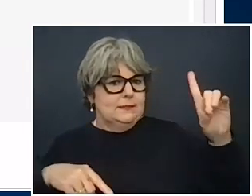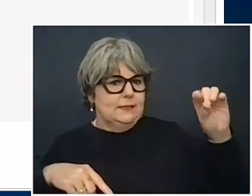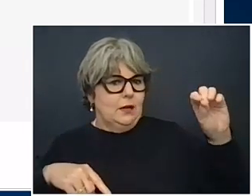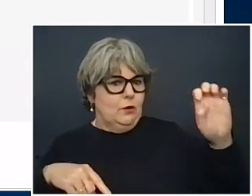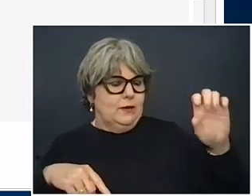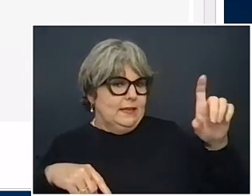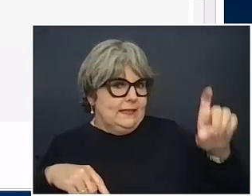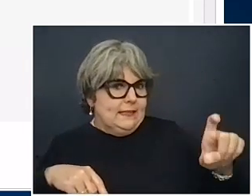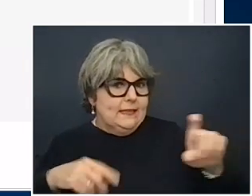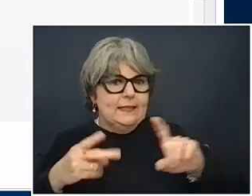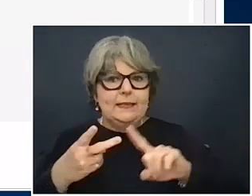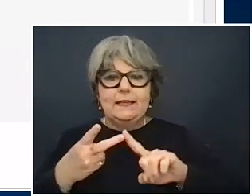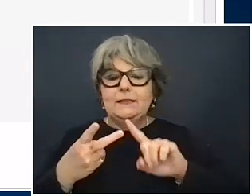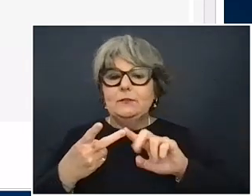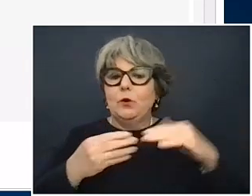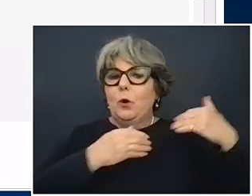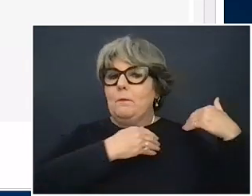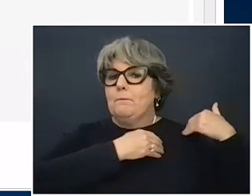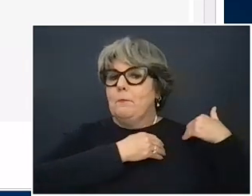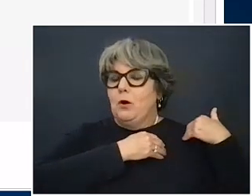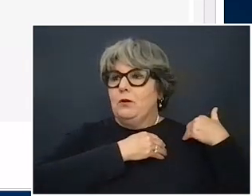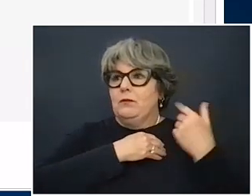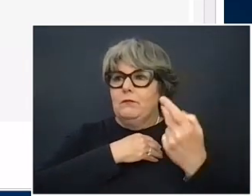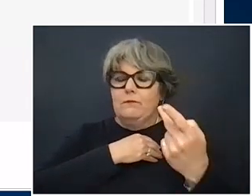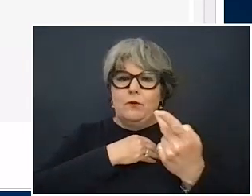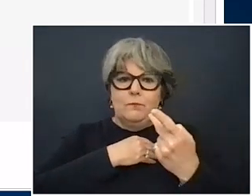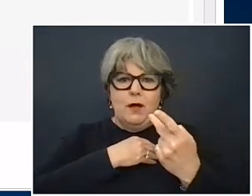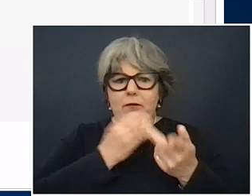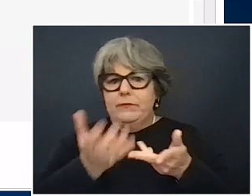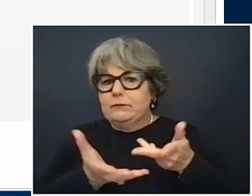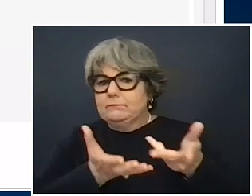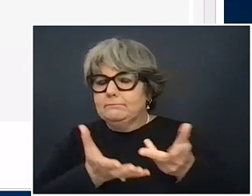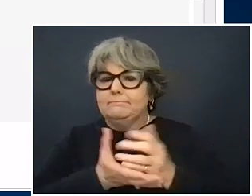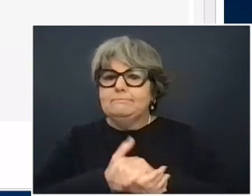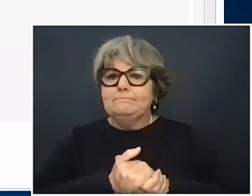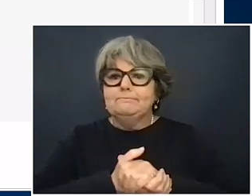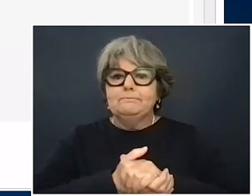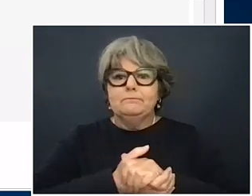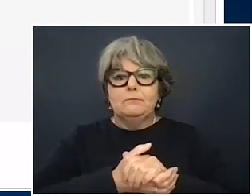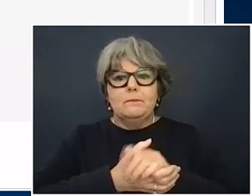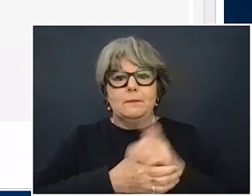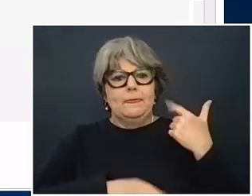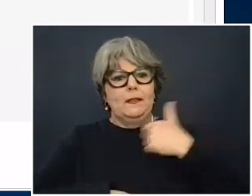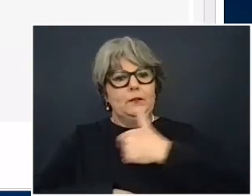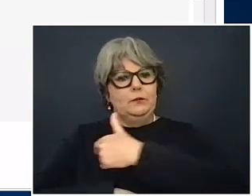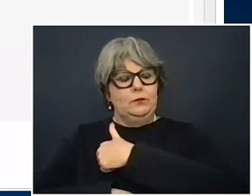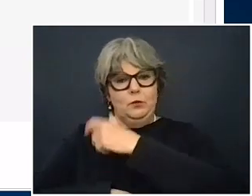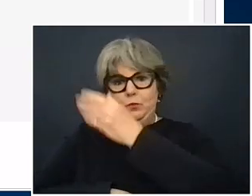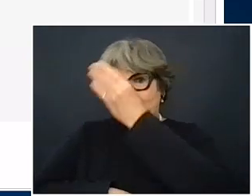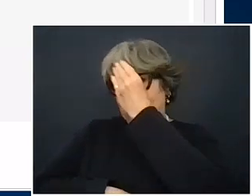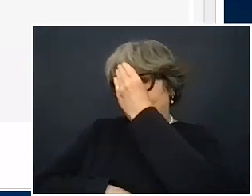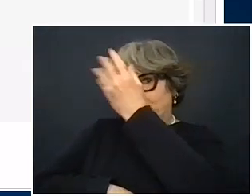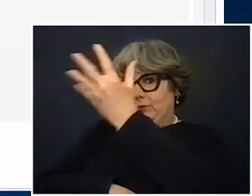burden for both of us? And, do they- do we have to tell you on their behalf? If you've got questions